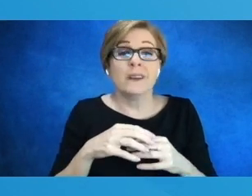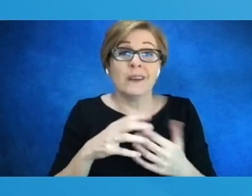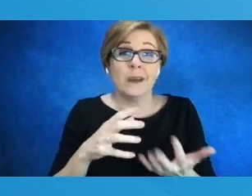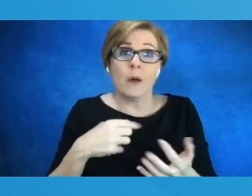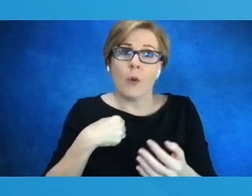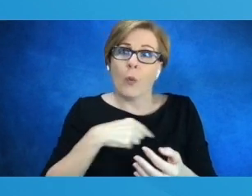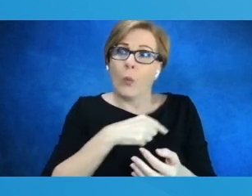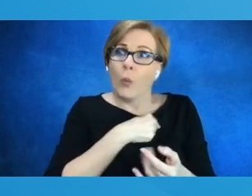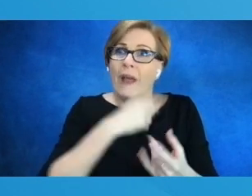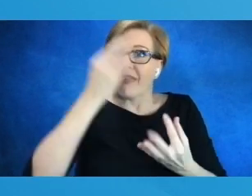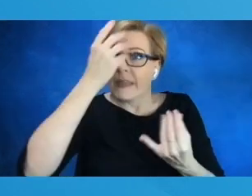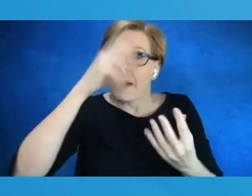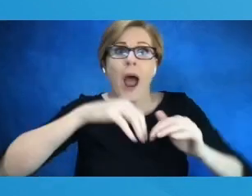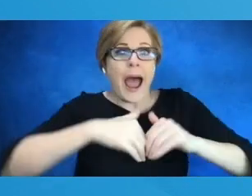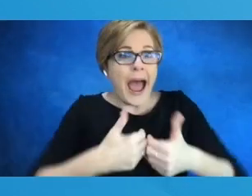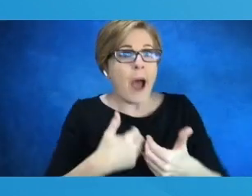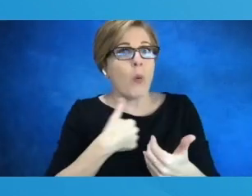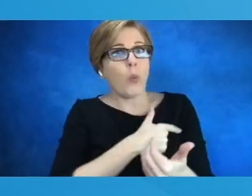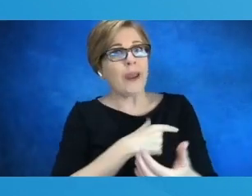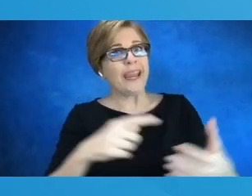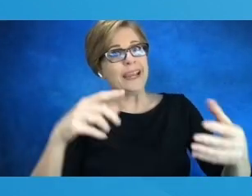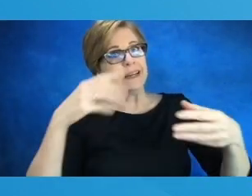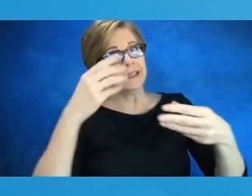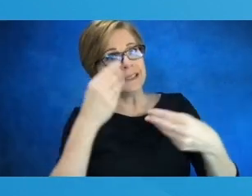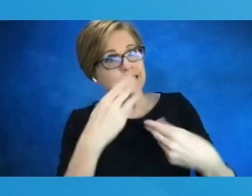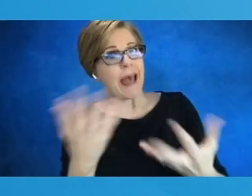Those stories can often be history.